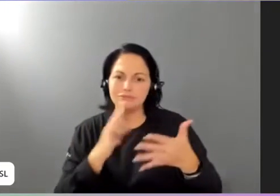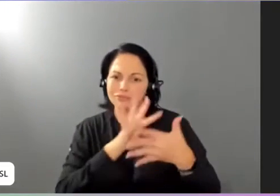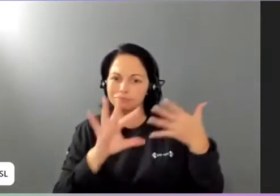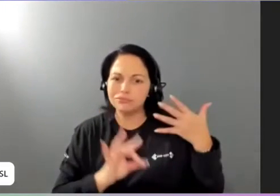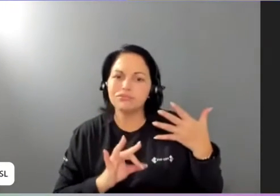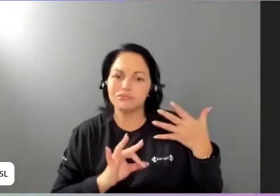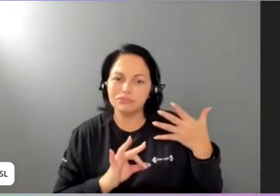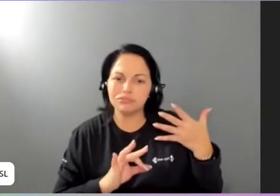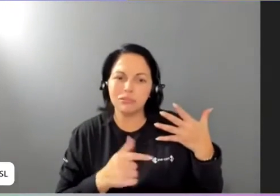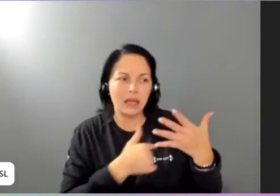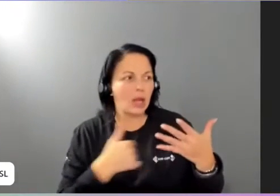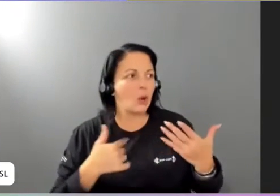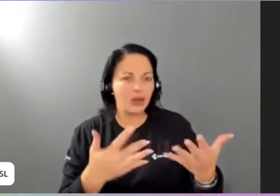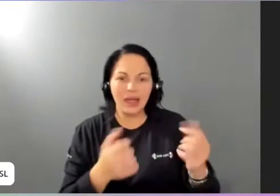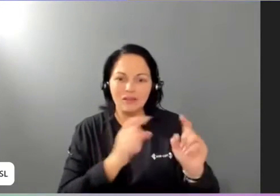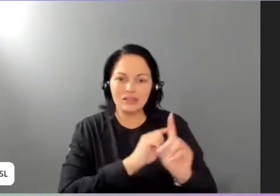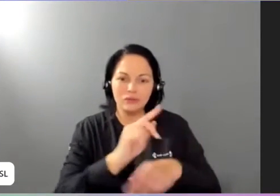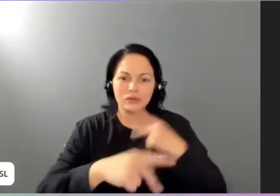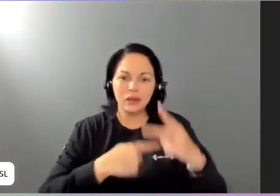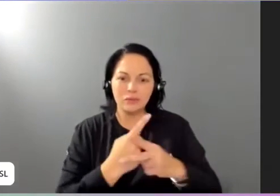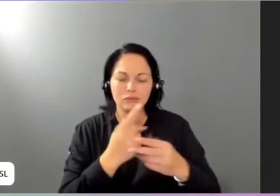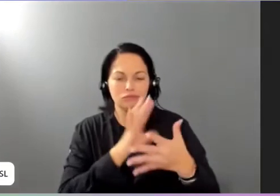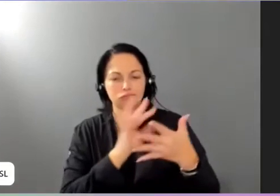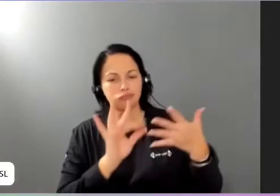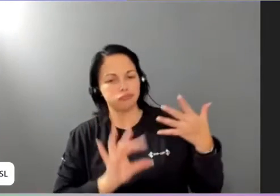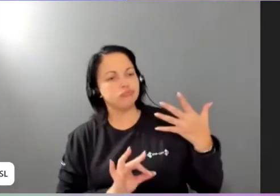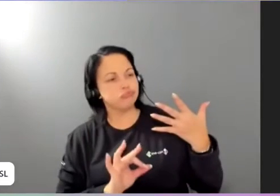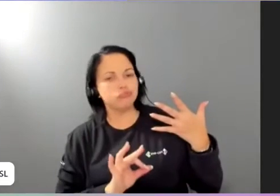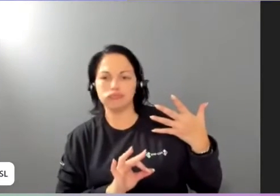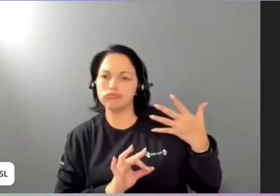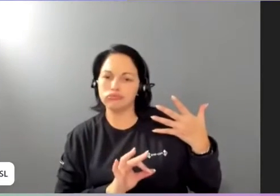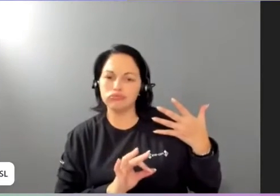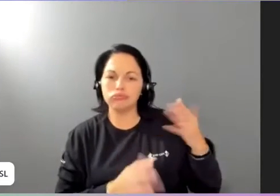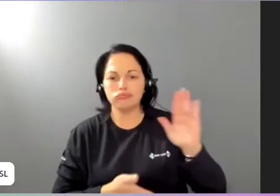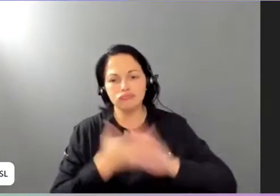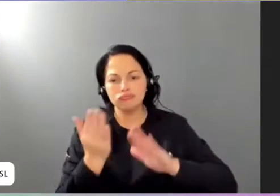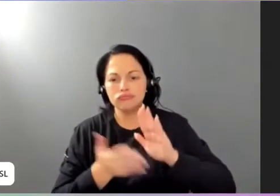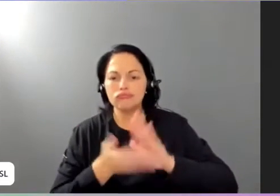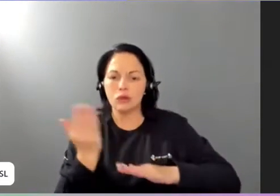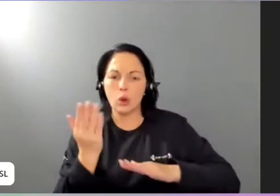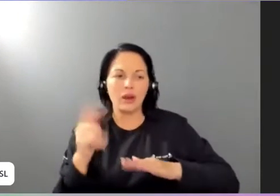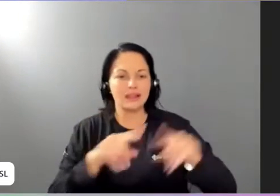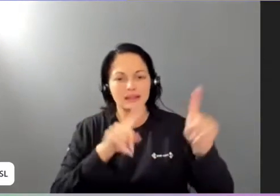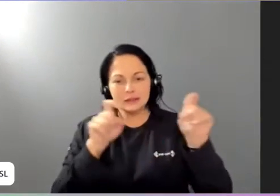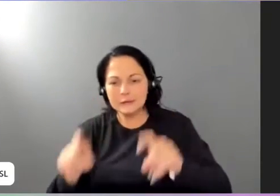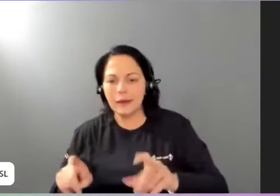specific model. But as, you know, part of the disability community, we want options. Thankfully, we do